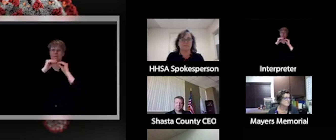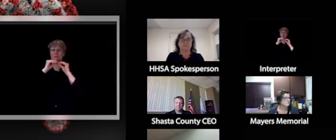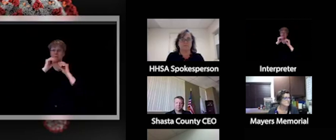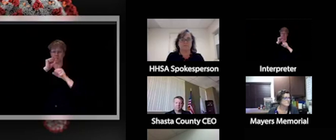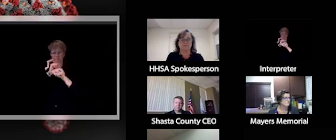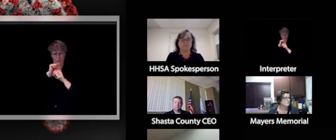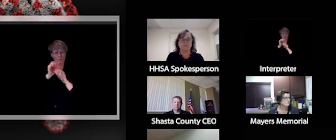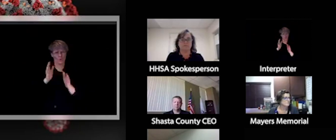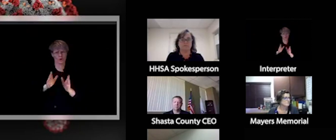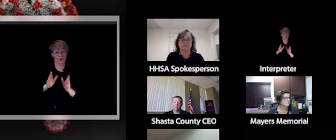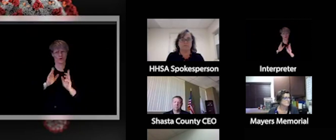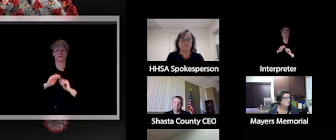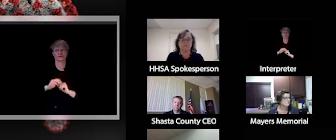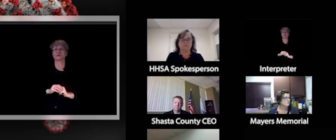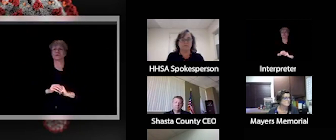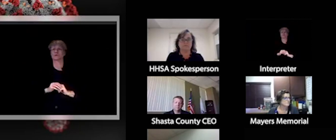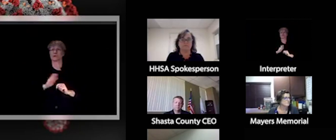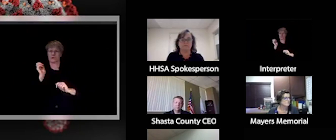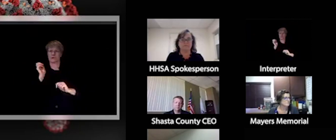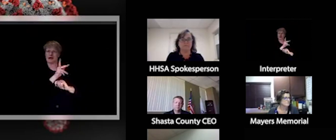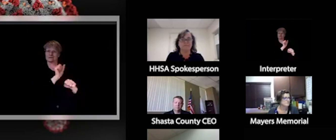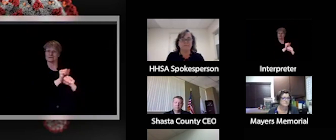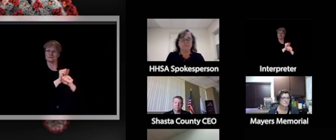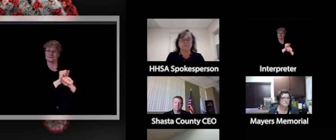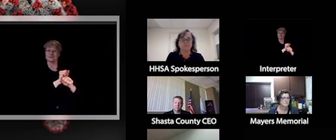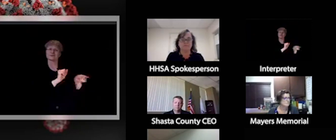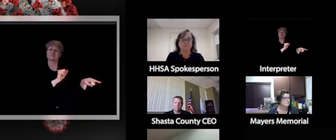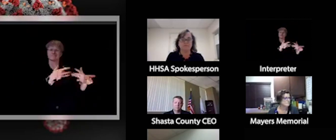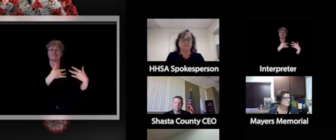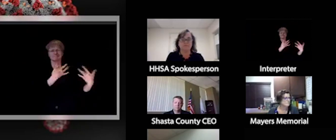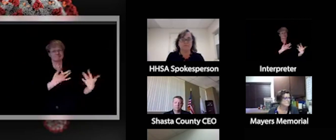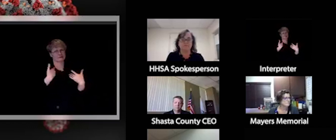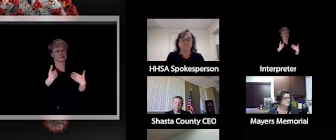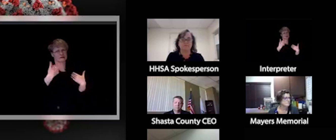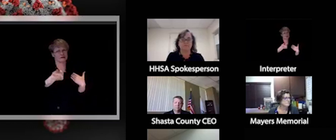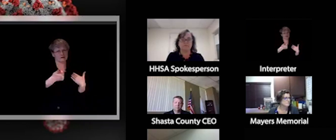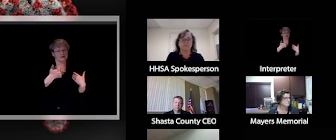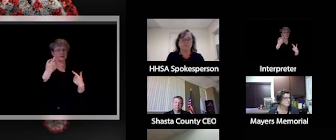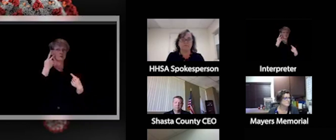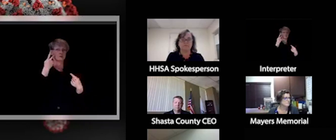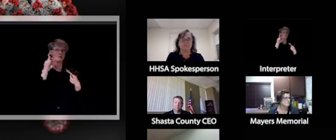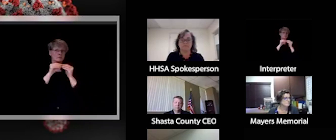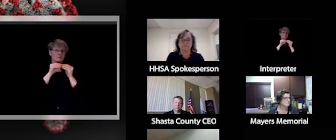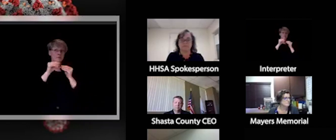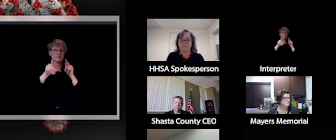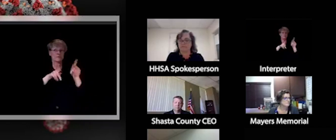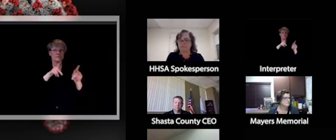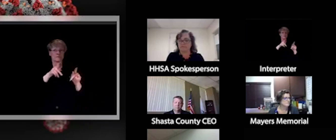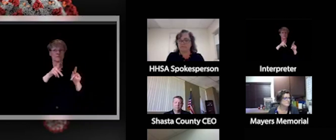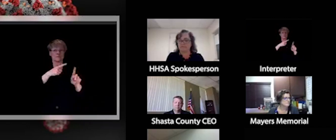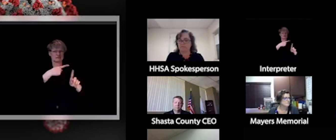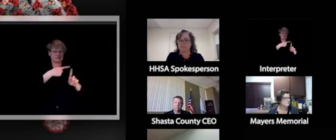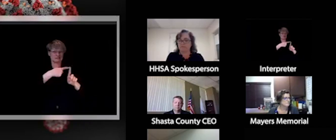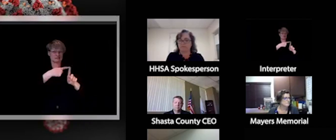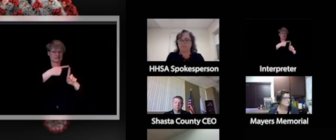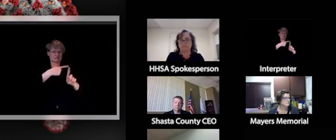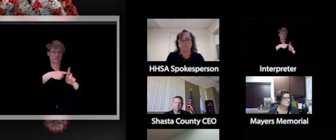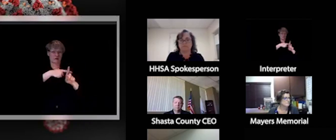to be younger, I think we’re picking up a few asymptomatics that way and I think there